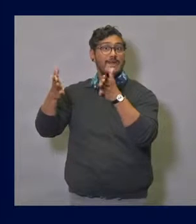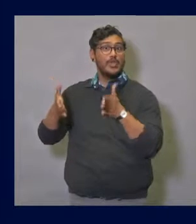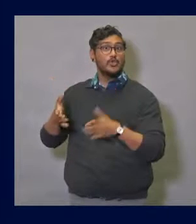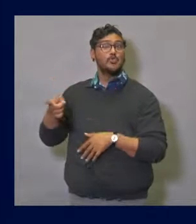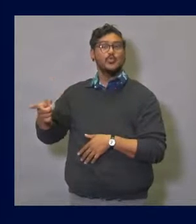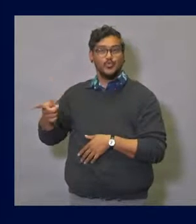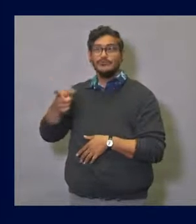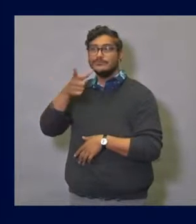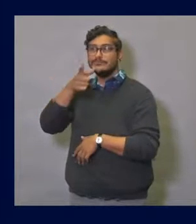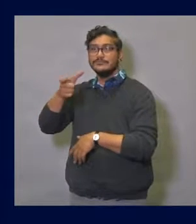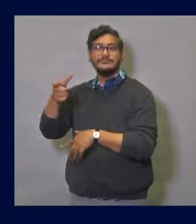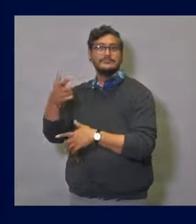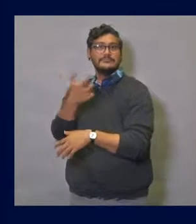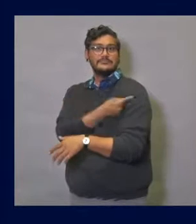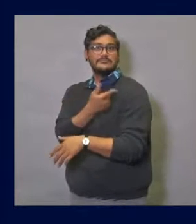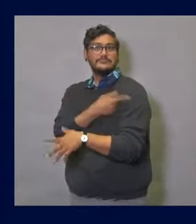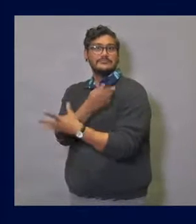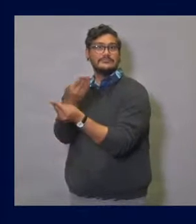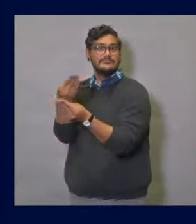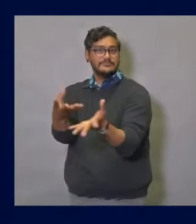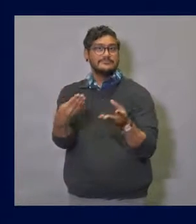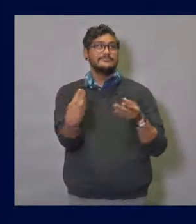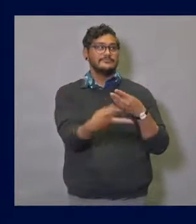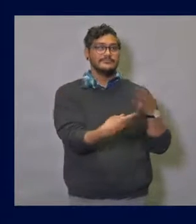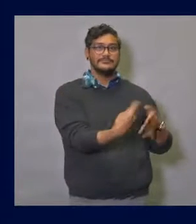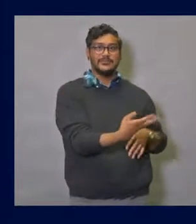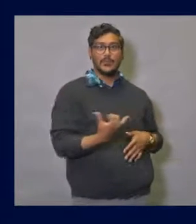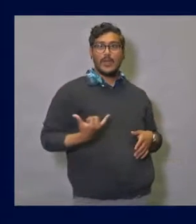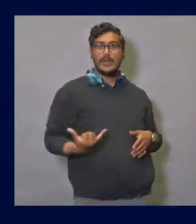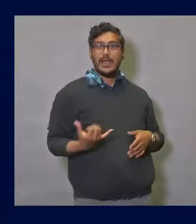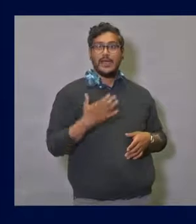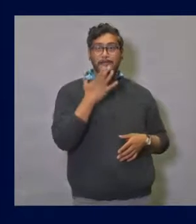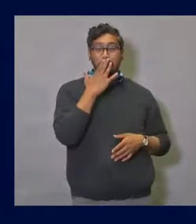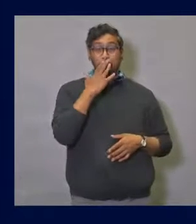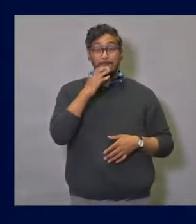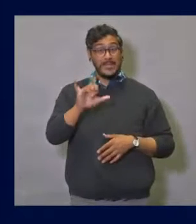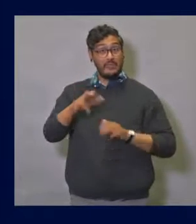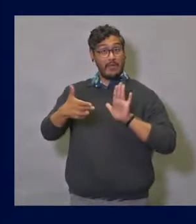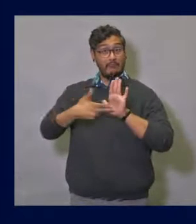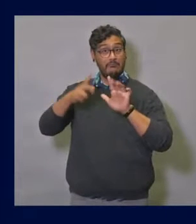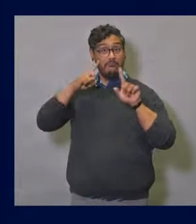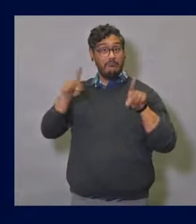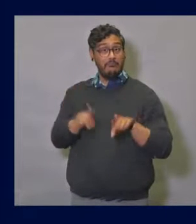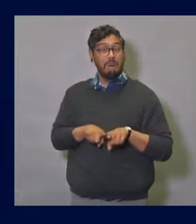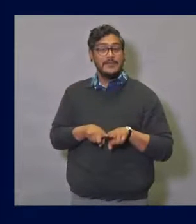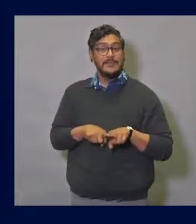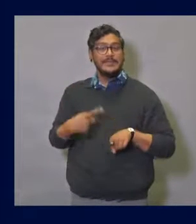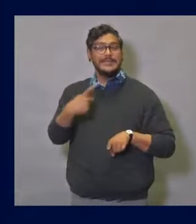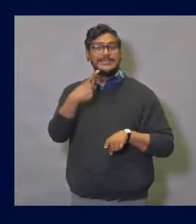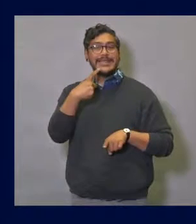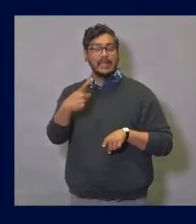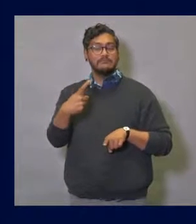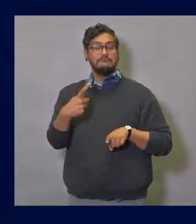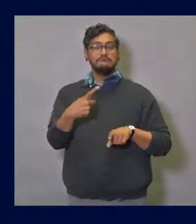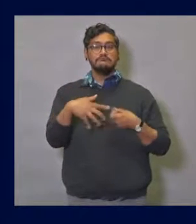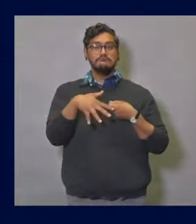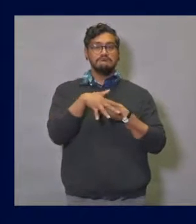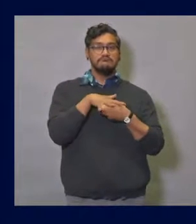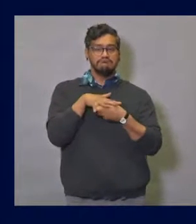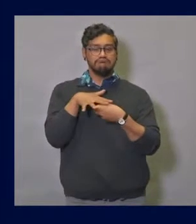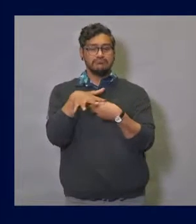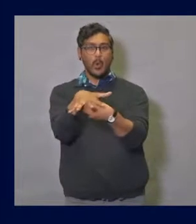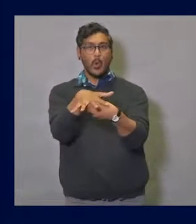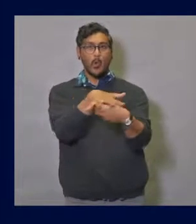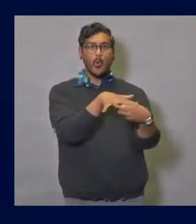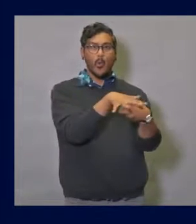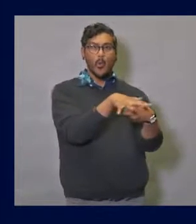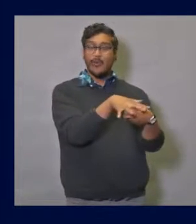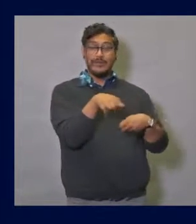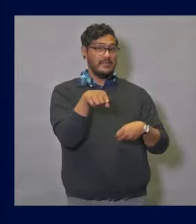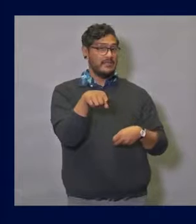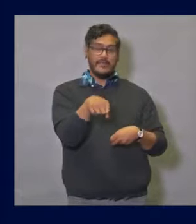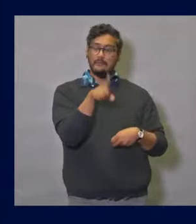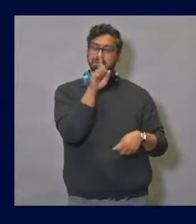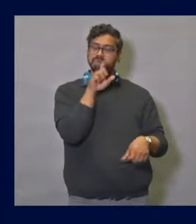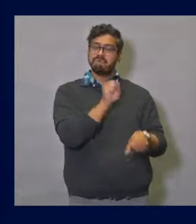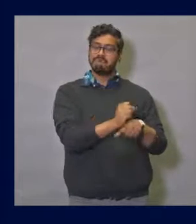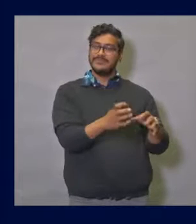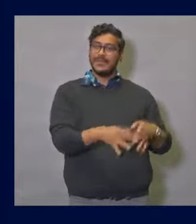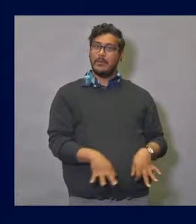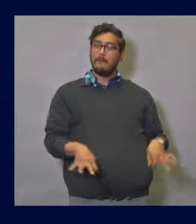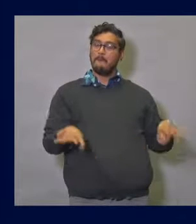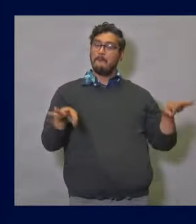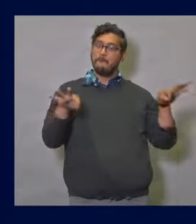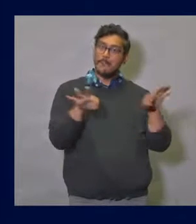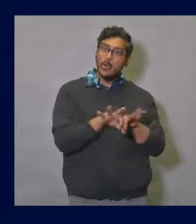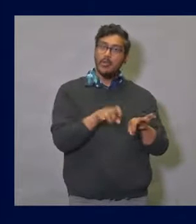PERMITE QUE EL CONDADO DE LOS